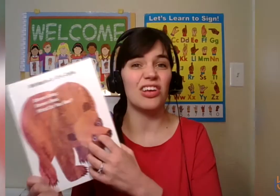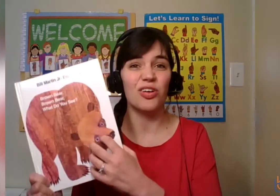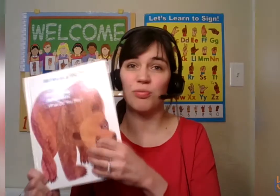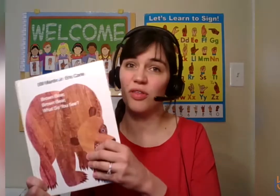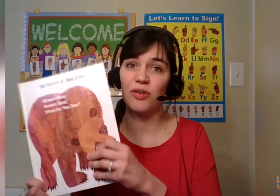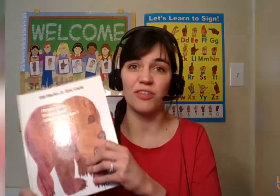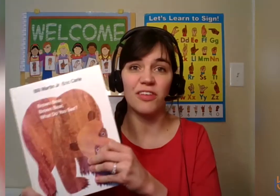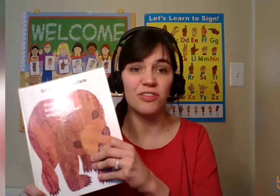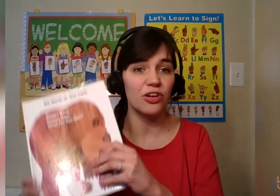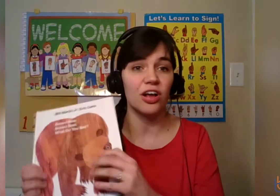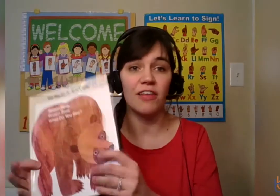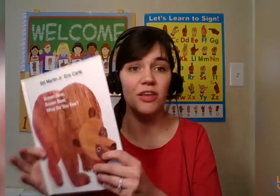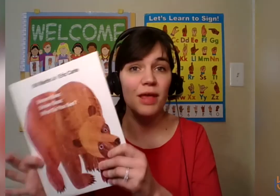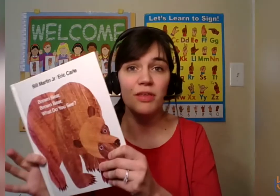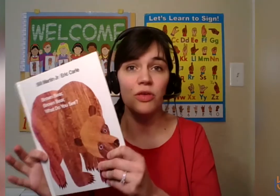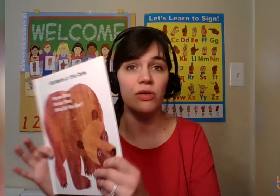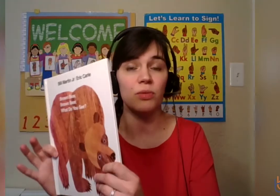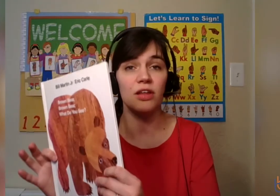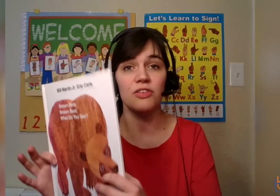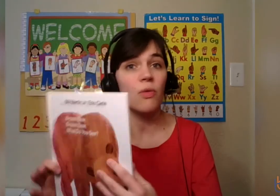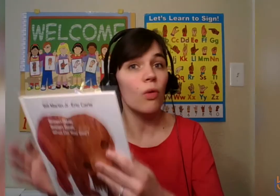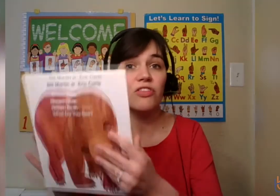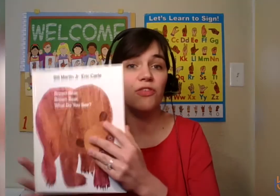a younger brother or sister or cousin maybe that you can read it to or just